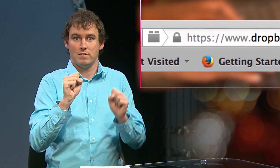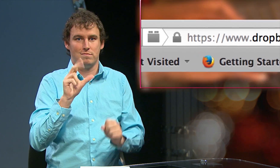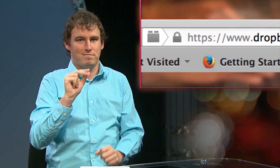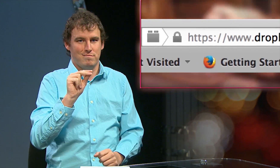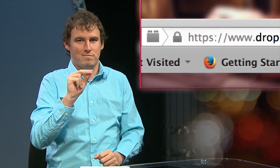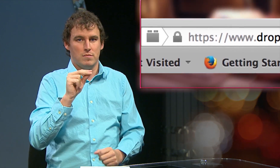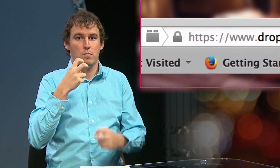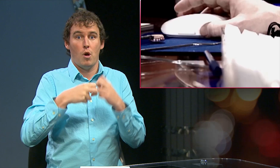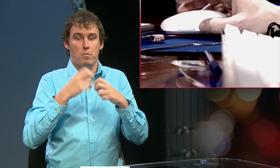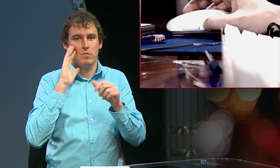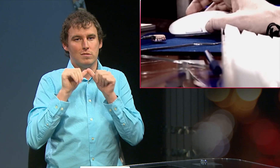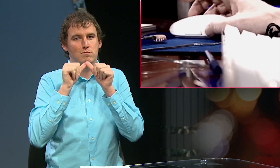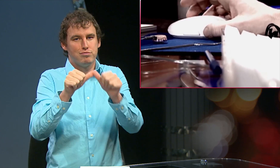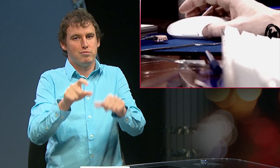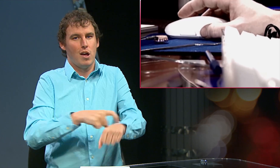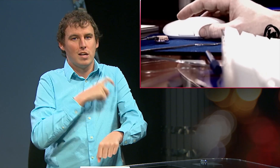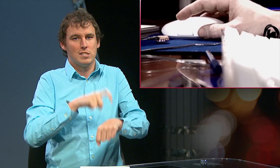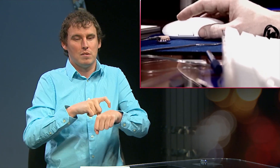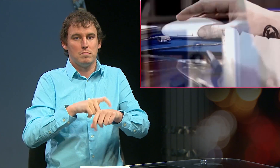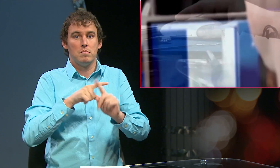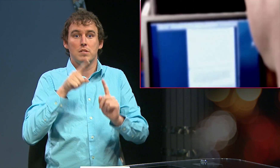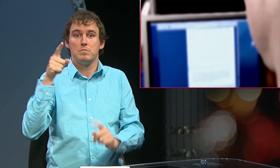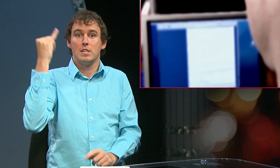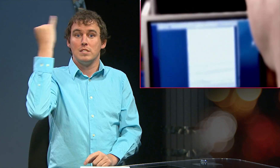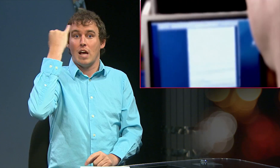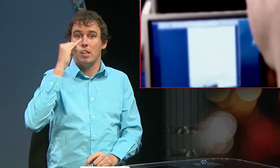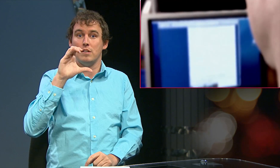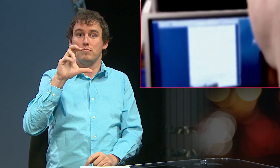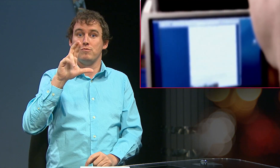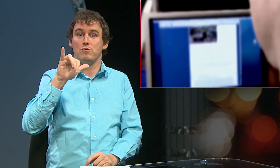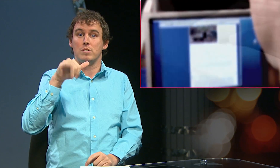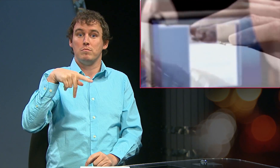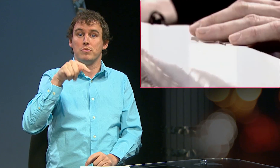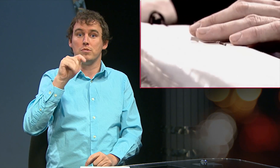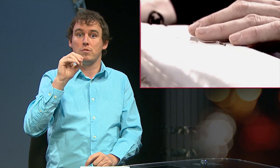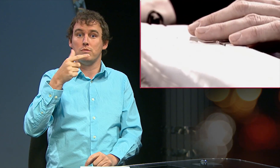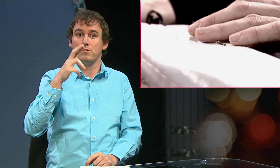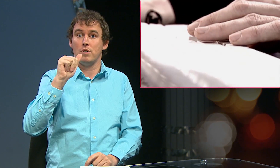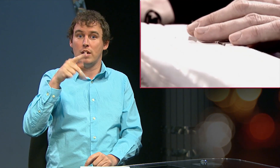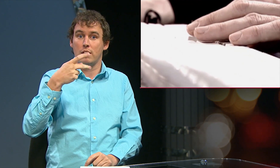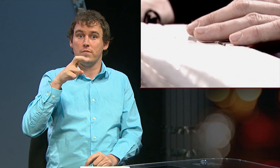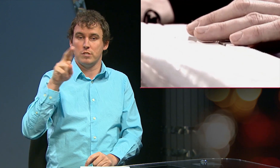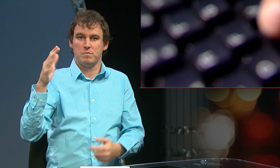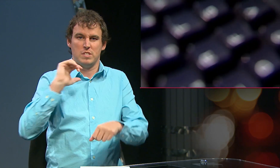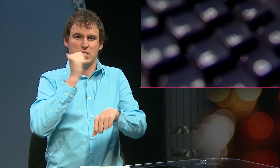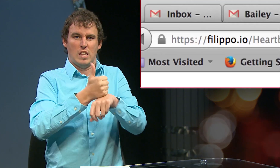PROBLEM MAY TAKE A LONG TIME TO RESOLVE BUT ONE ITALLIAN CRYPTOGROPHER STARTED THE WEBSITE